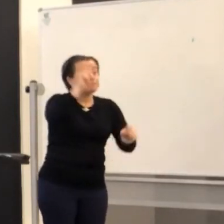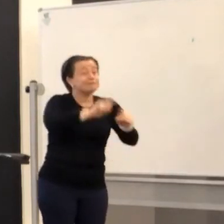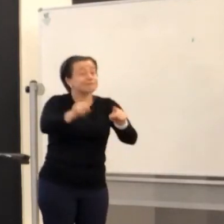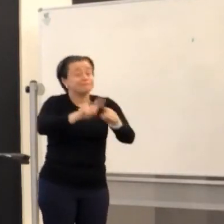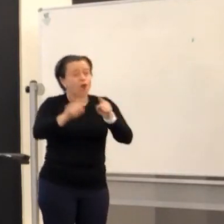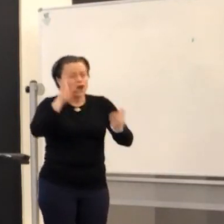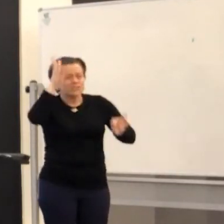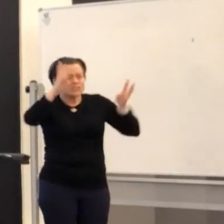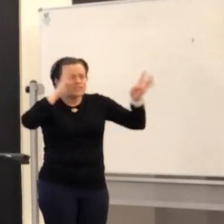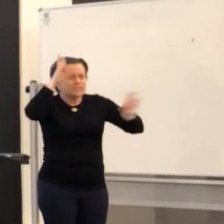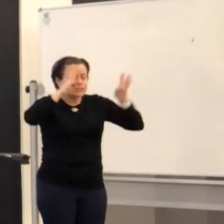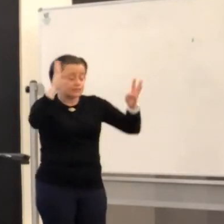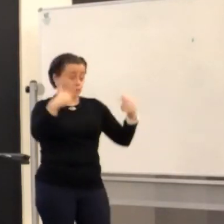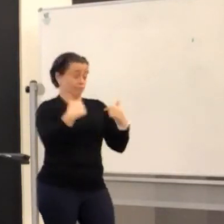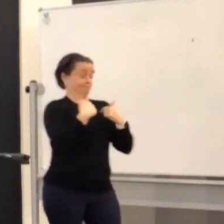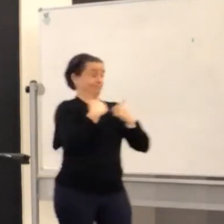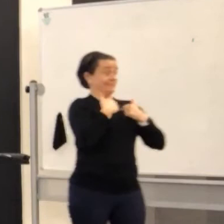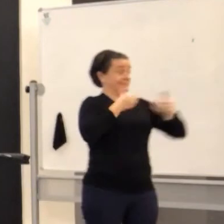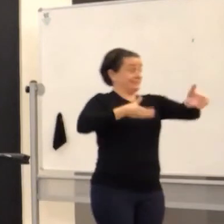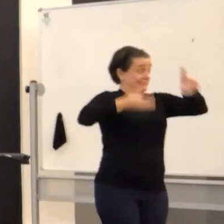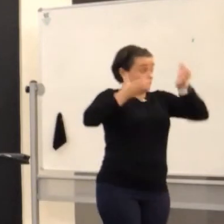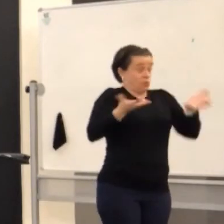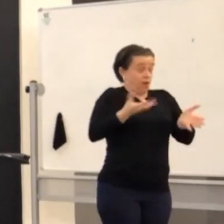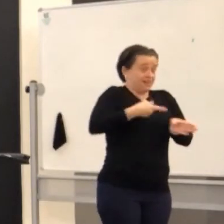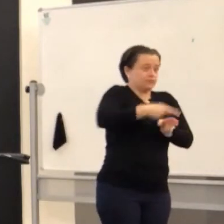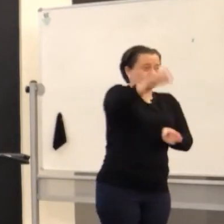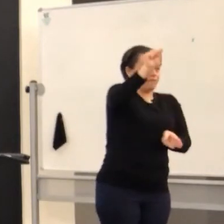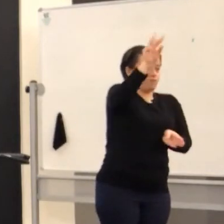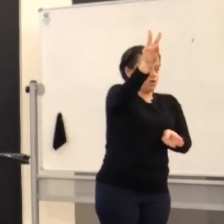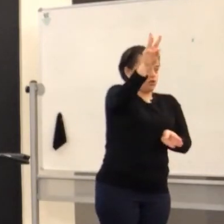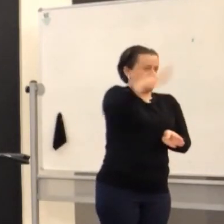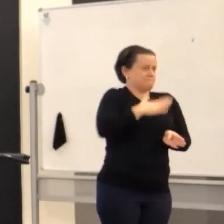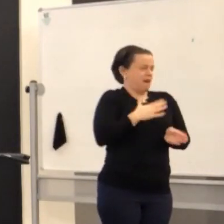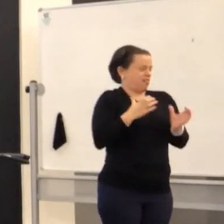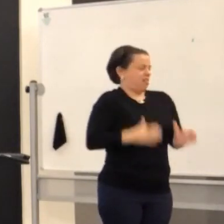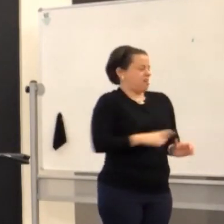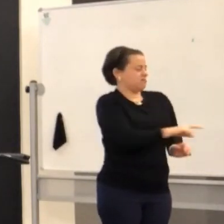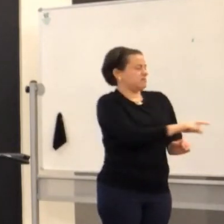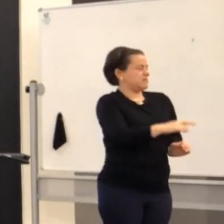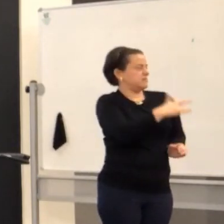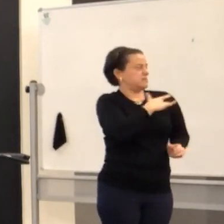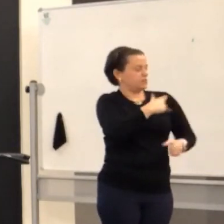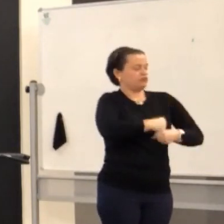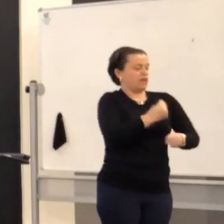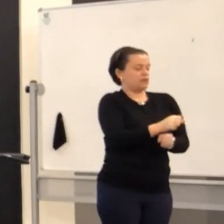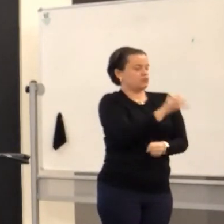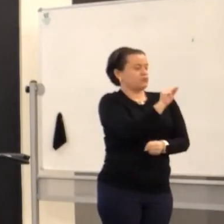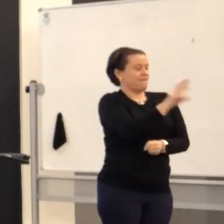For me I work on software patents almost all of my clients are in that situation, but some fields move more rapidly